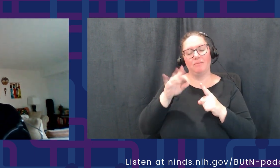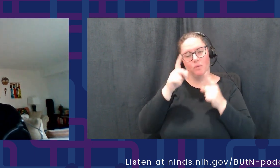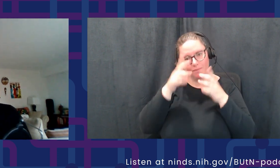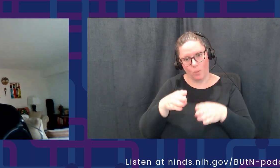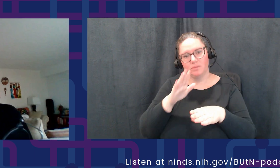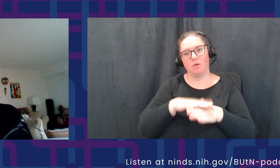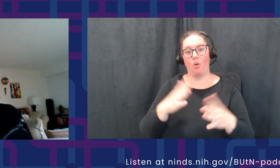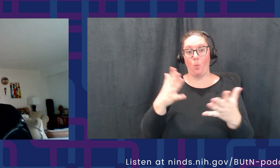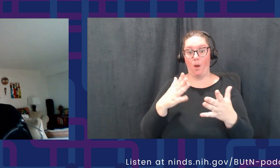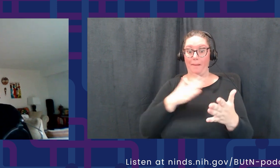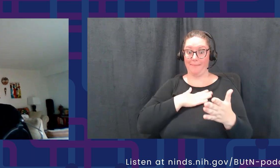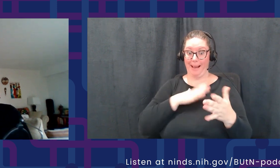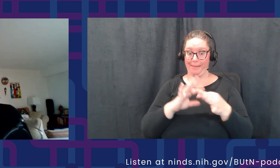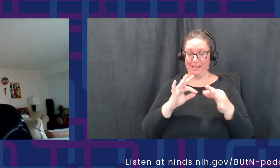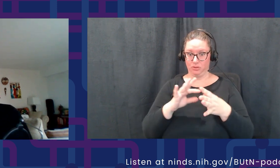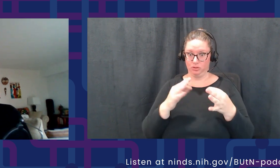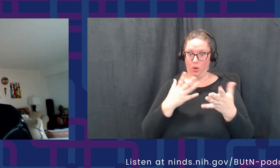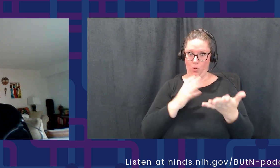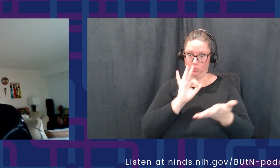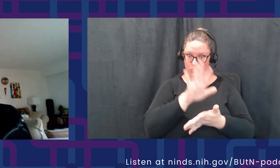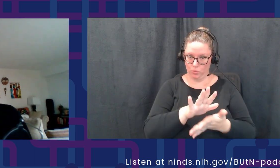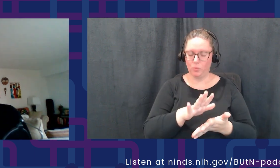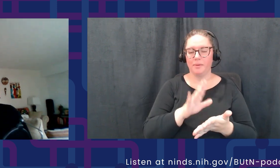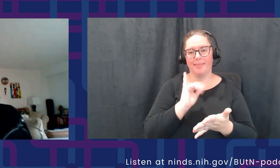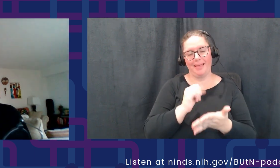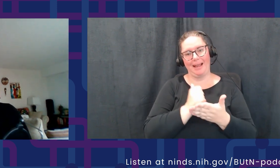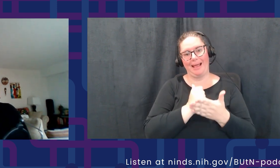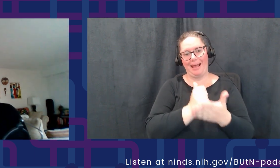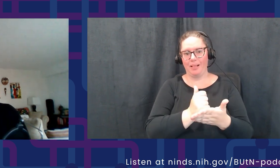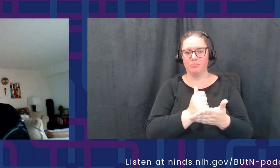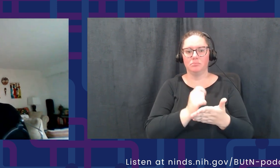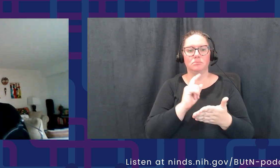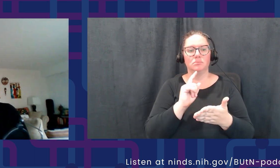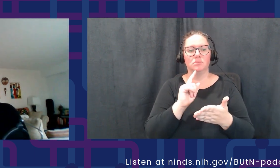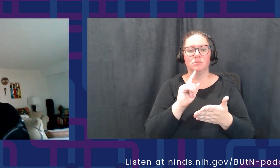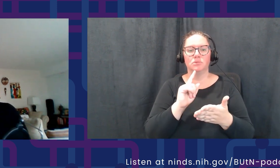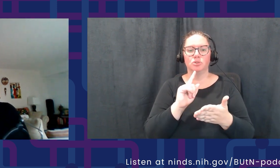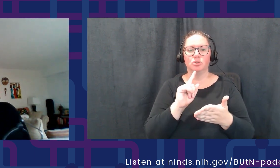you want to send to someone, it helps just kind of dispel it a little bit.